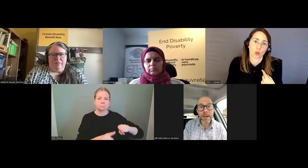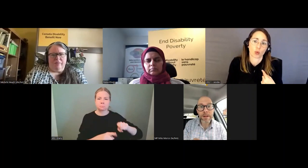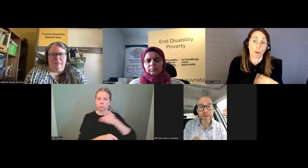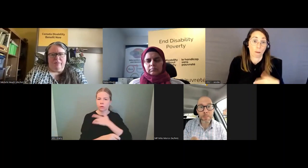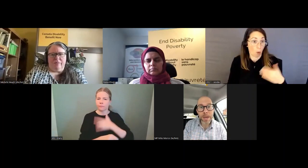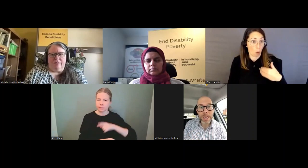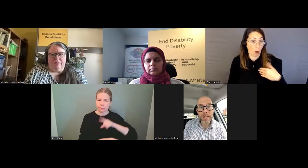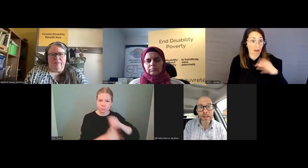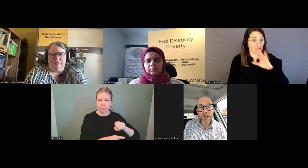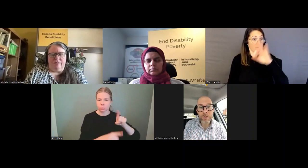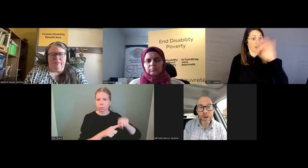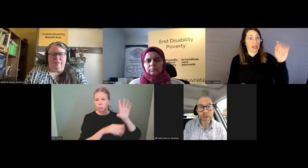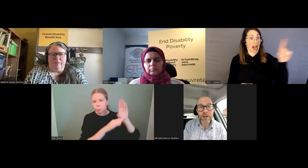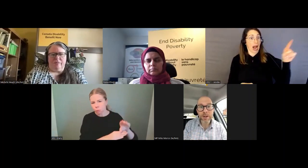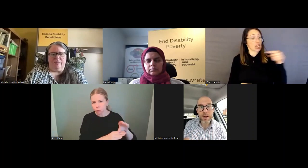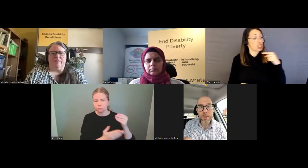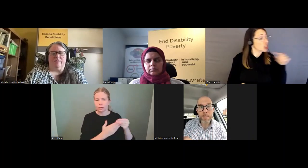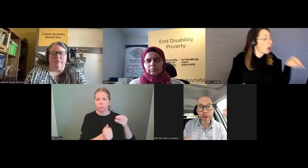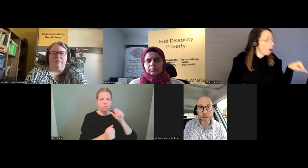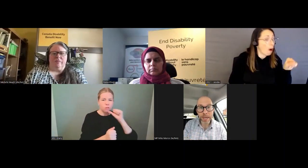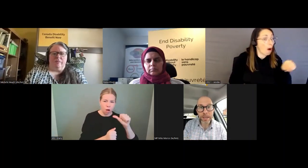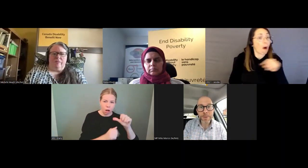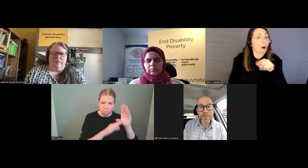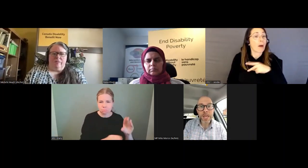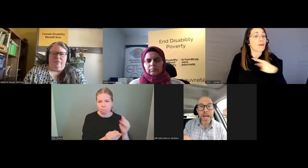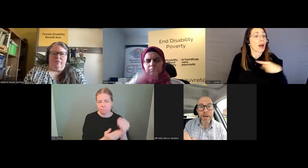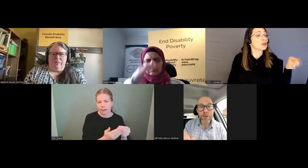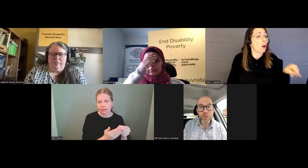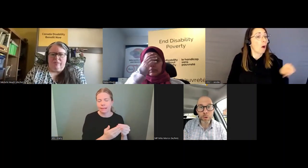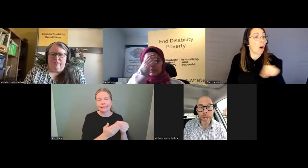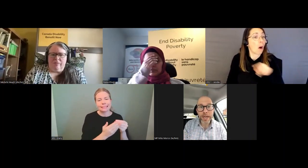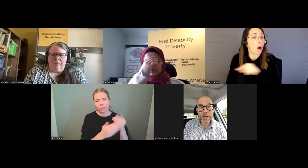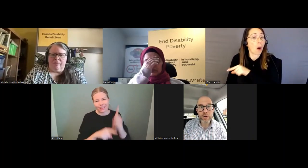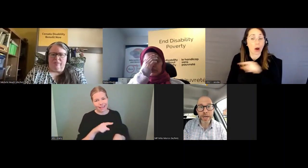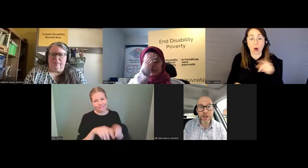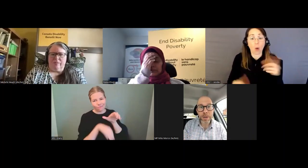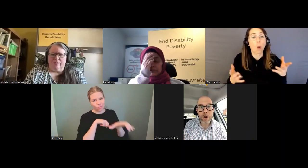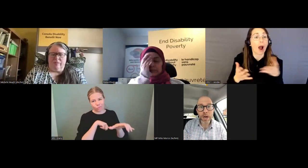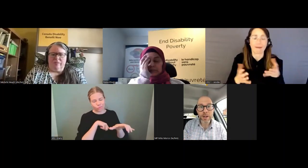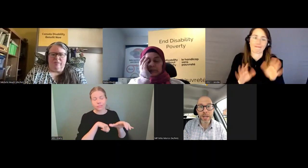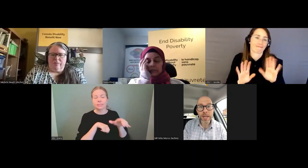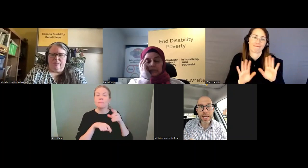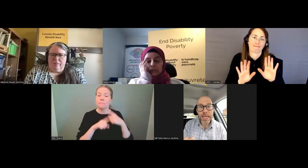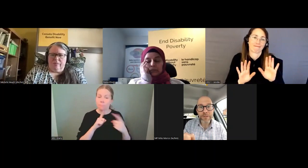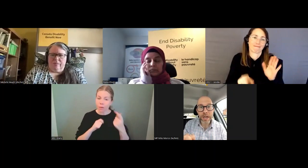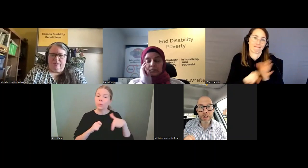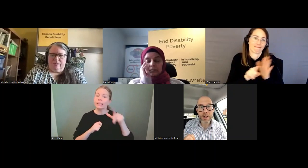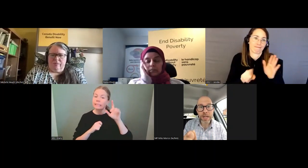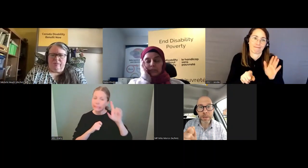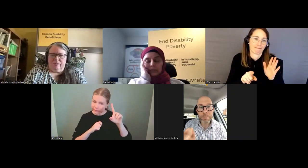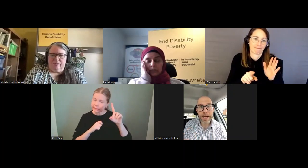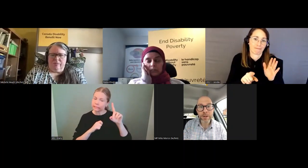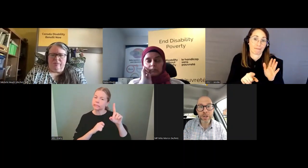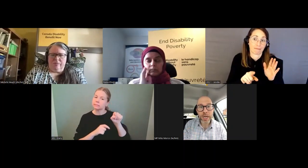TO MAKING THE AGREEMENTS PUBLIC AND THROUGH THAT TRANSPARENCY GIVE US THE BEST CHANCE